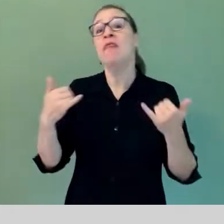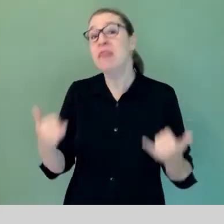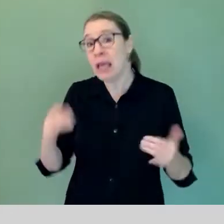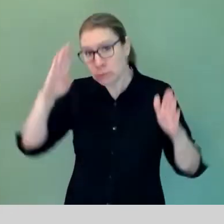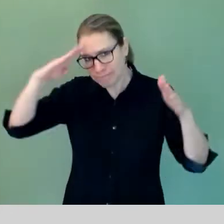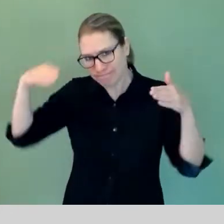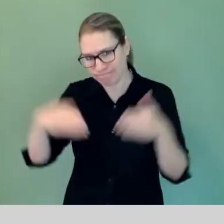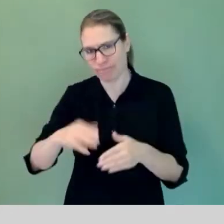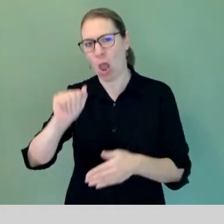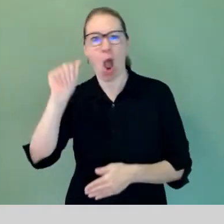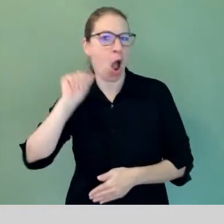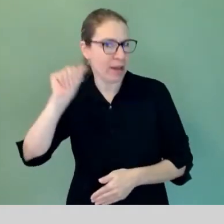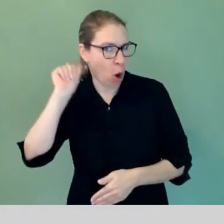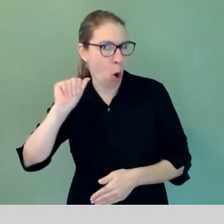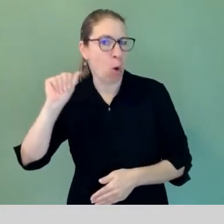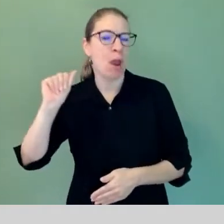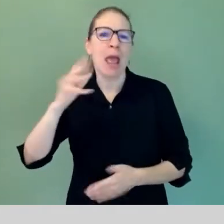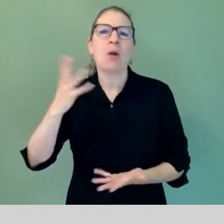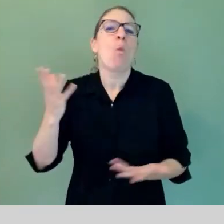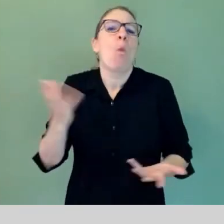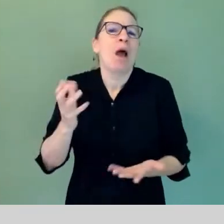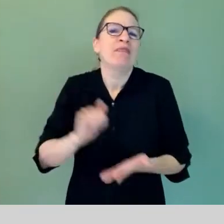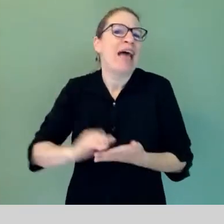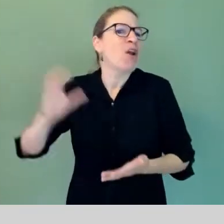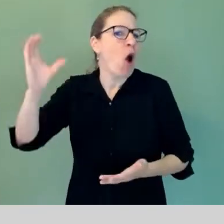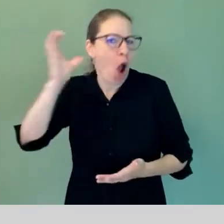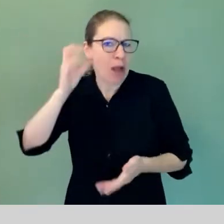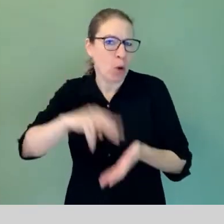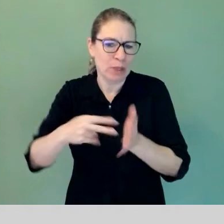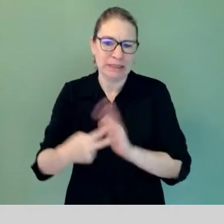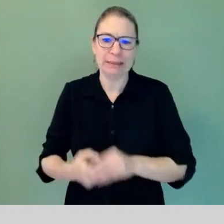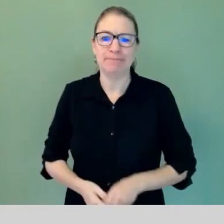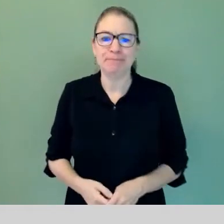So we'll be looking into what these are for audio, and what really audio is.